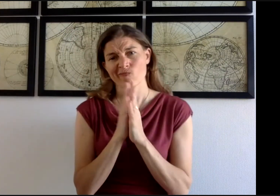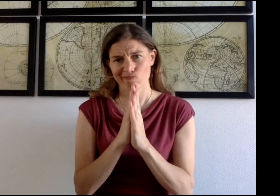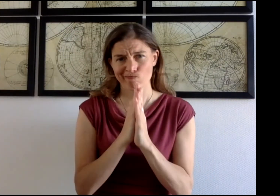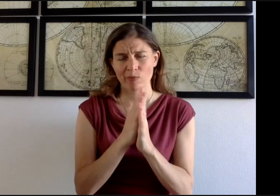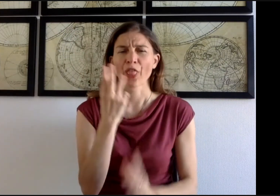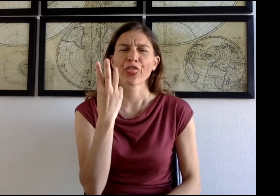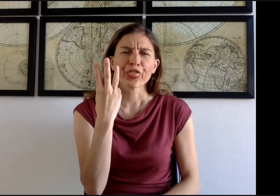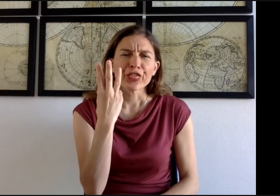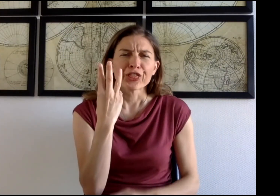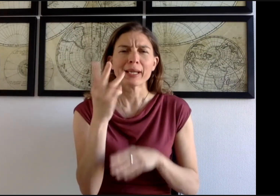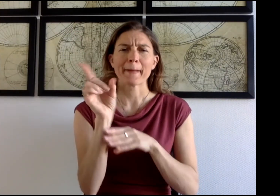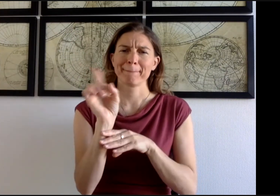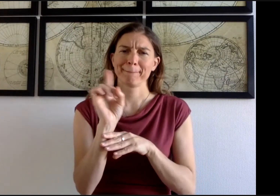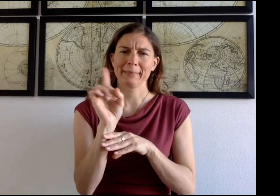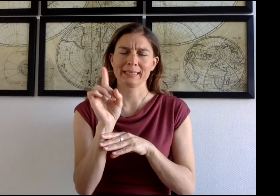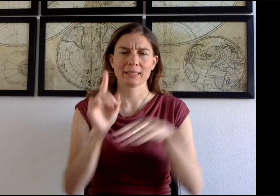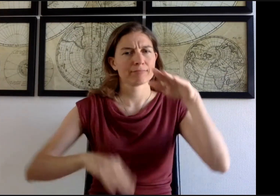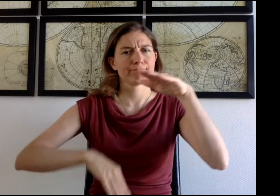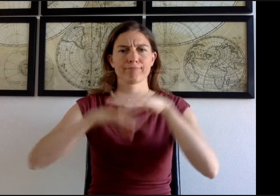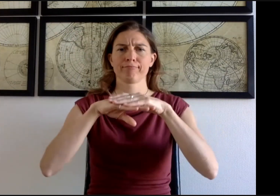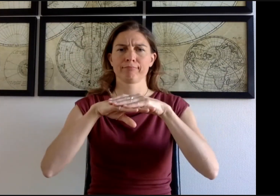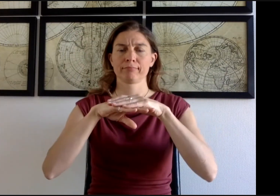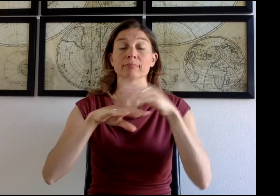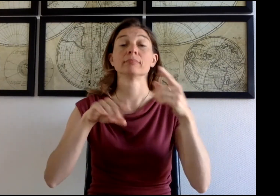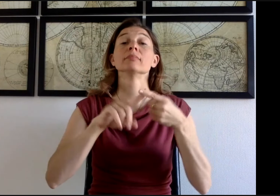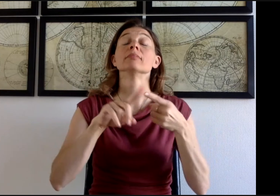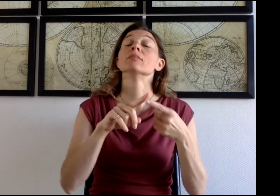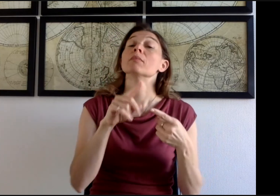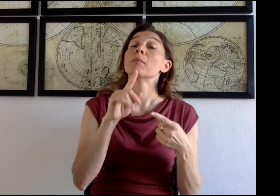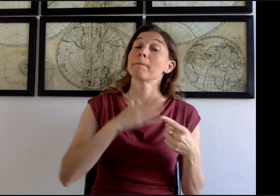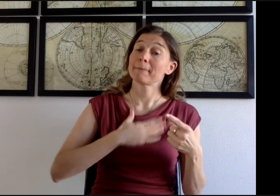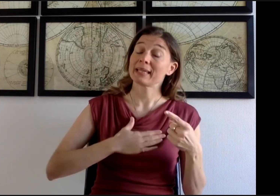And we ask you to introduce yourself and your organization before you talk.